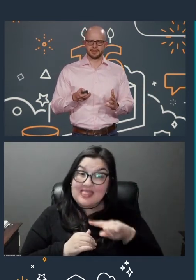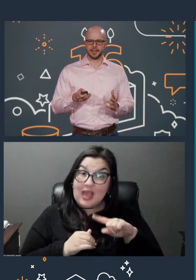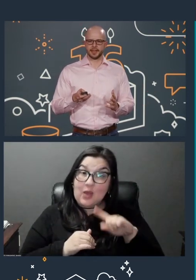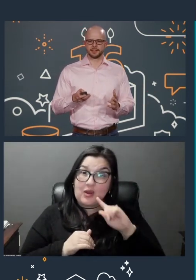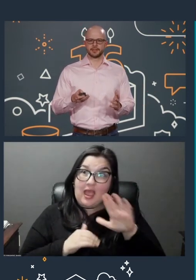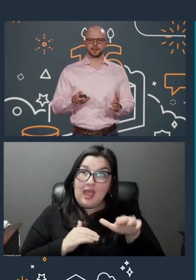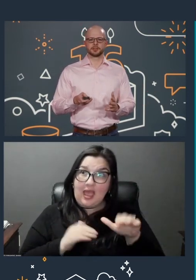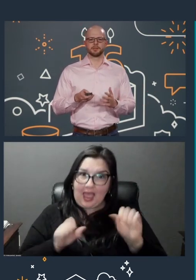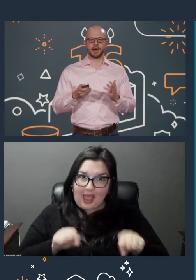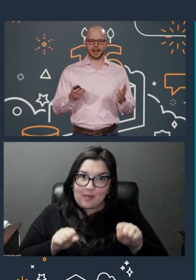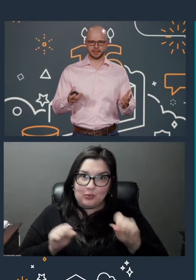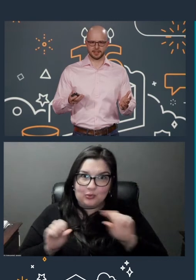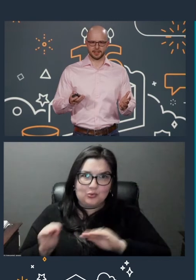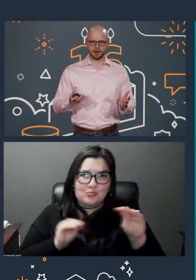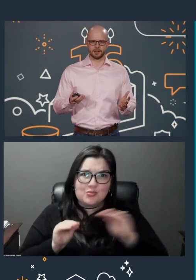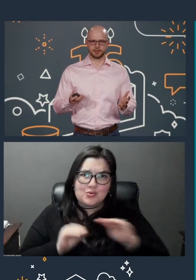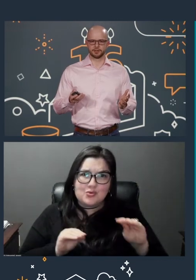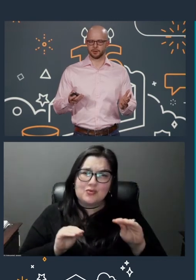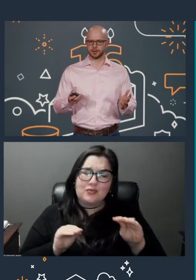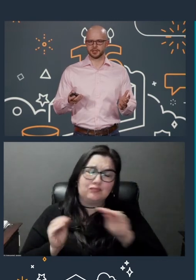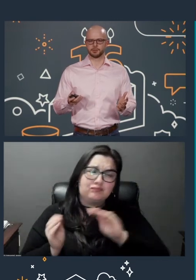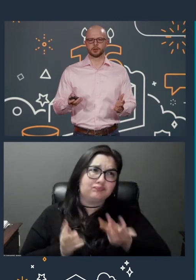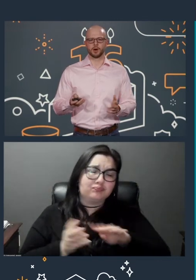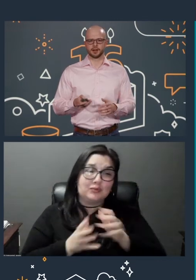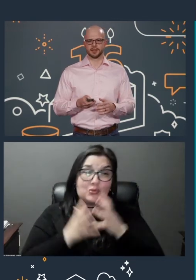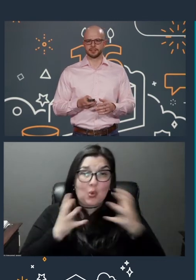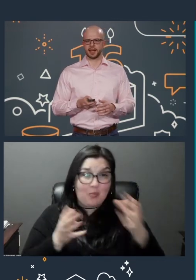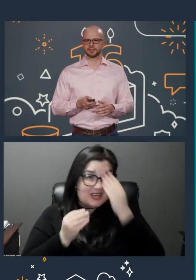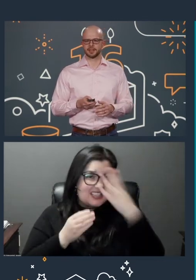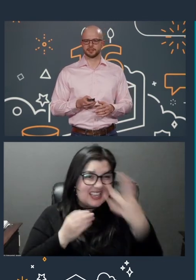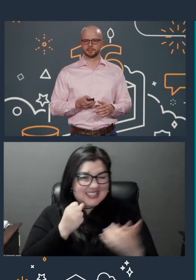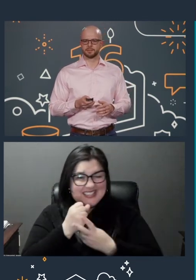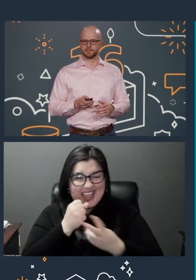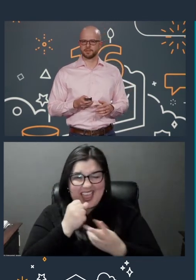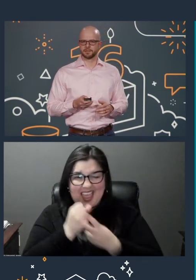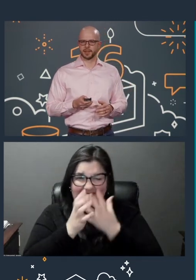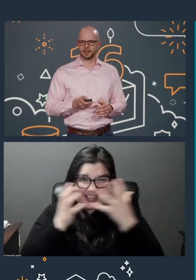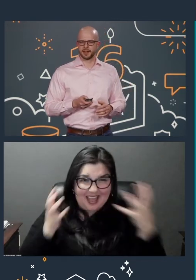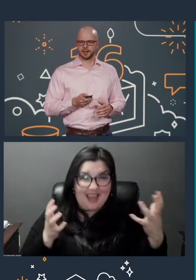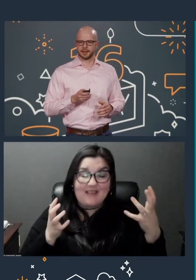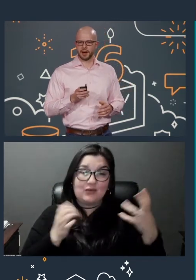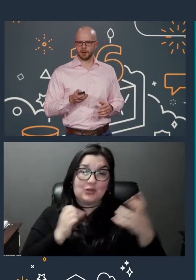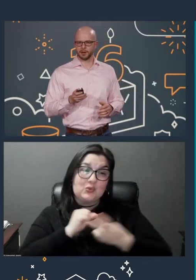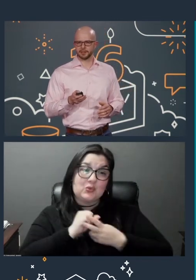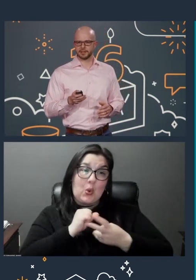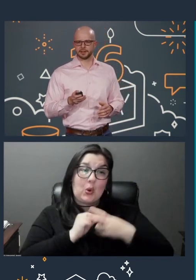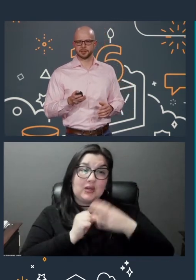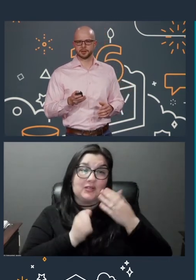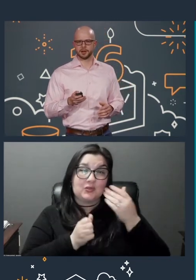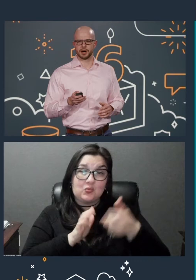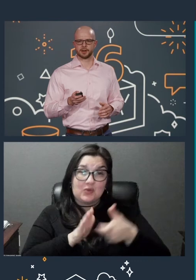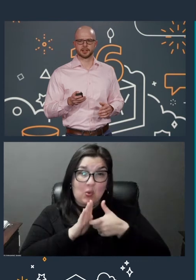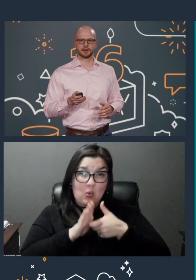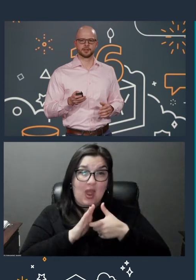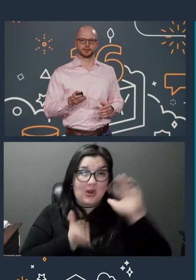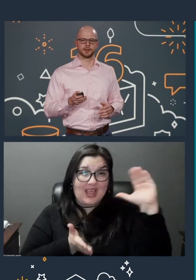they saved dramatically on their storage that required less access. Now I want to tell you about a customer